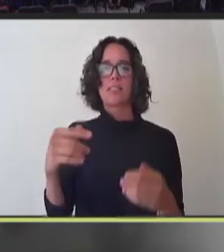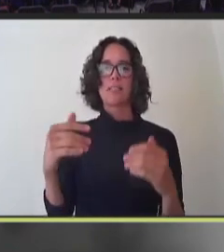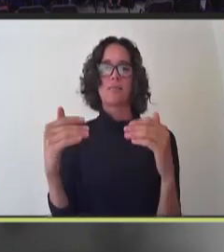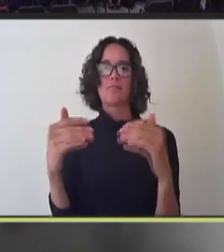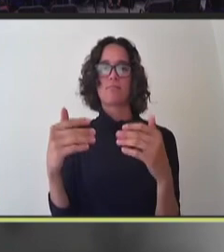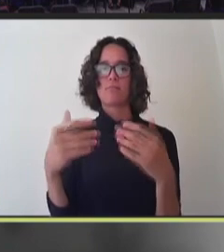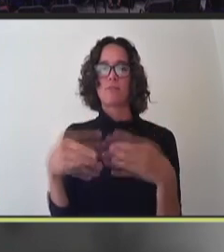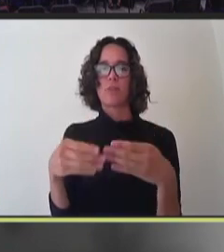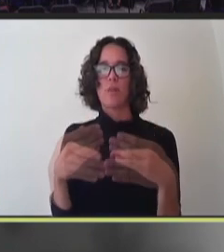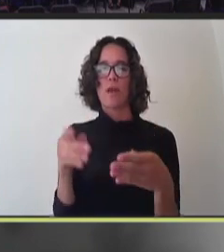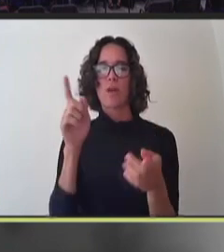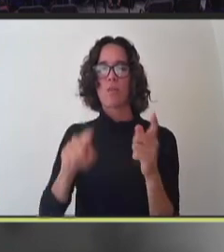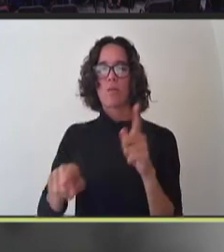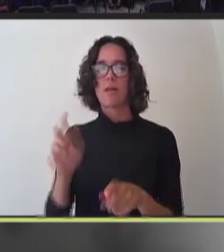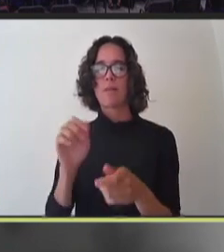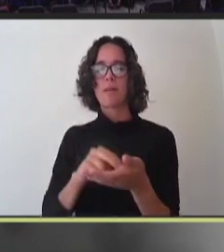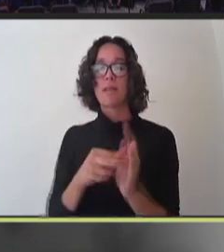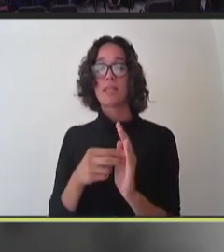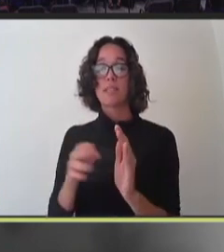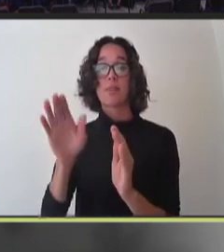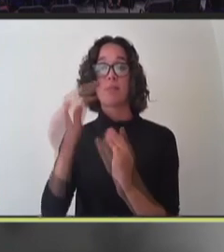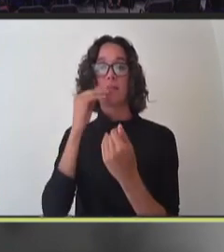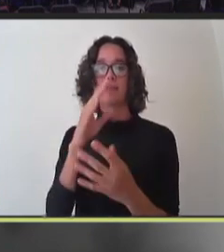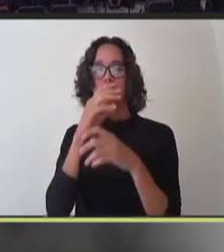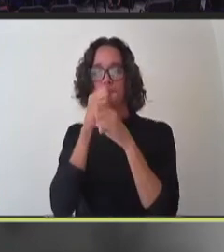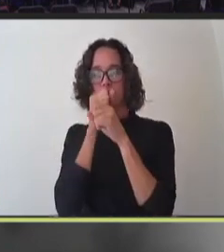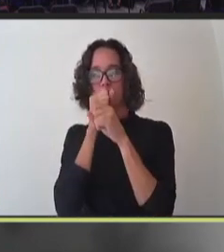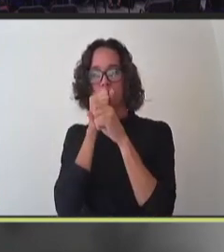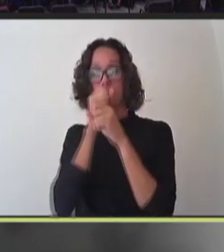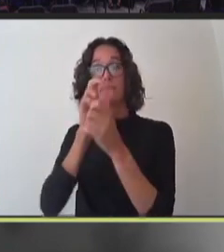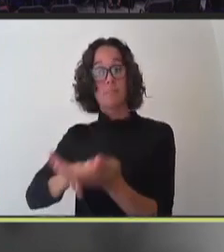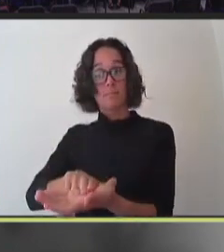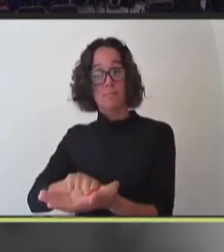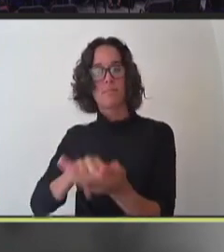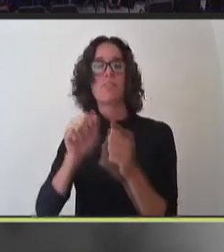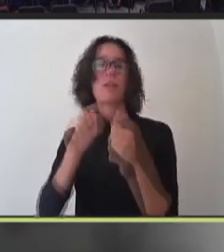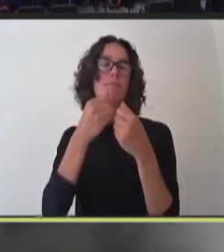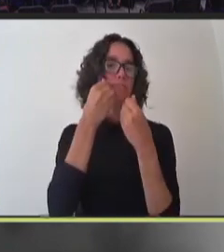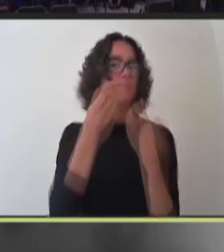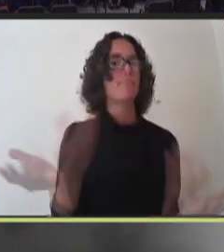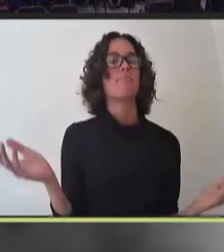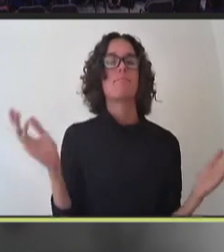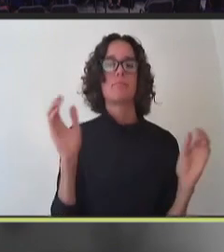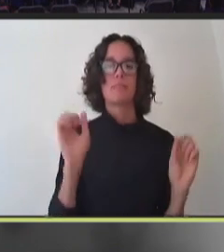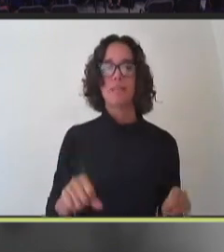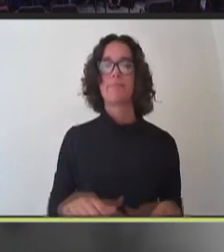information with those states currently until they sign those agreements. Next slide.